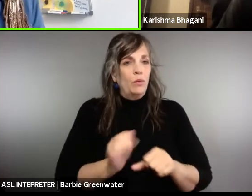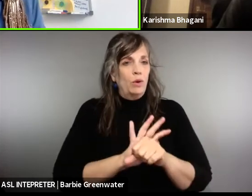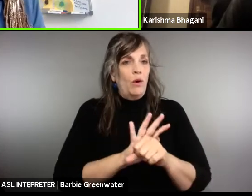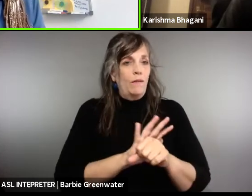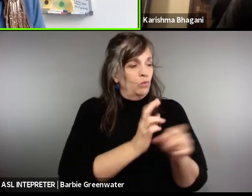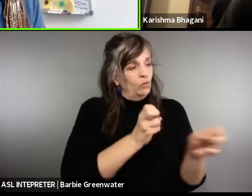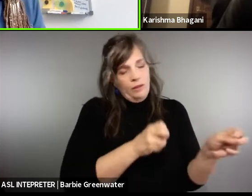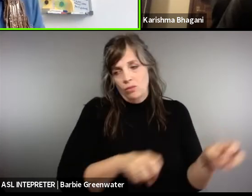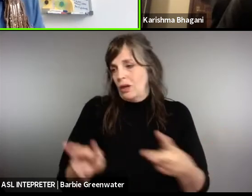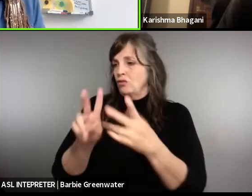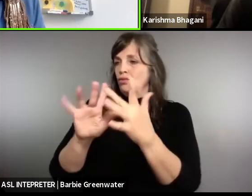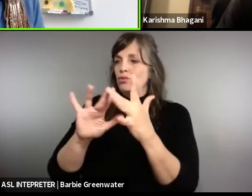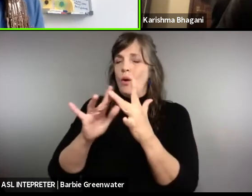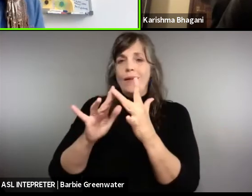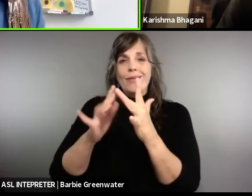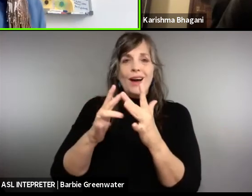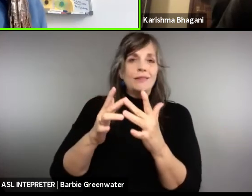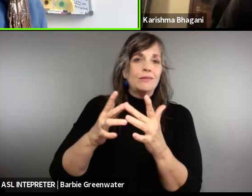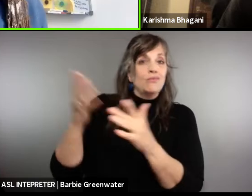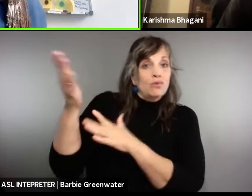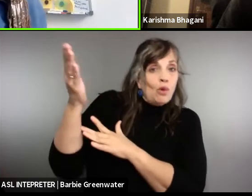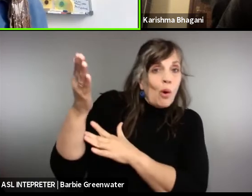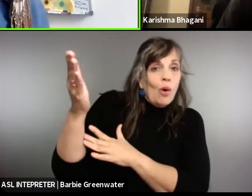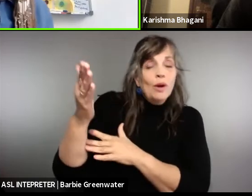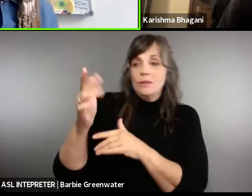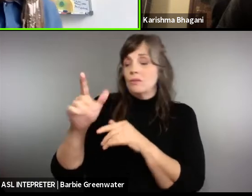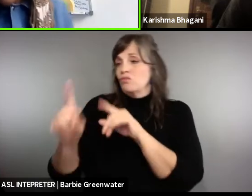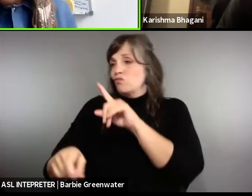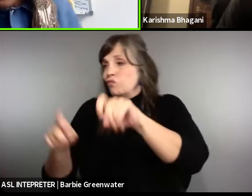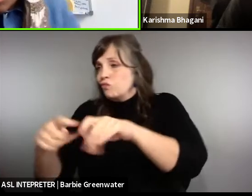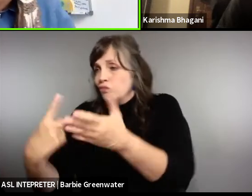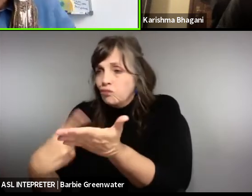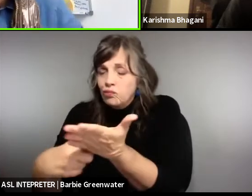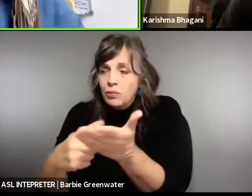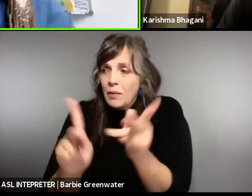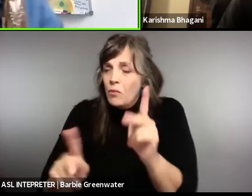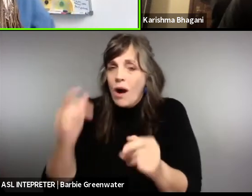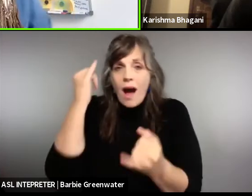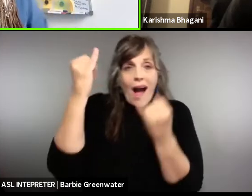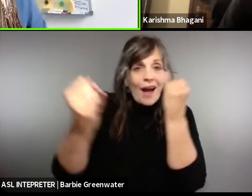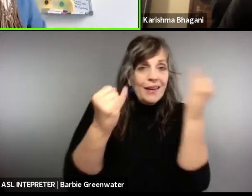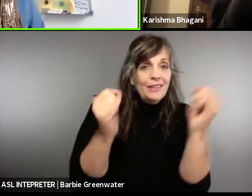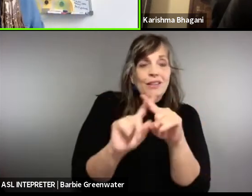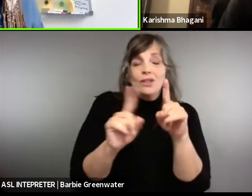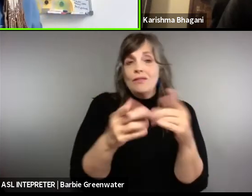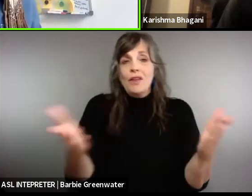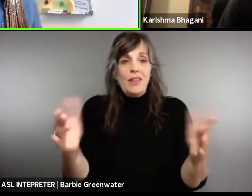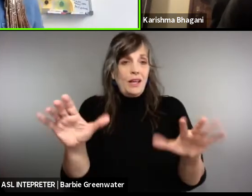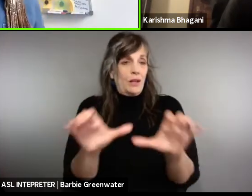We were doing talks. We were asking people where they were at, what ideas, what they were doing to kind of thrive